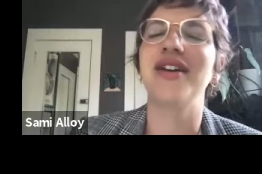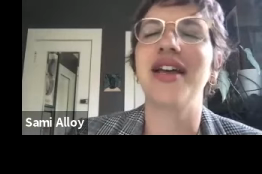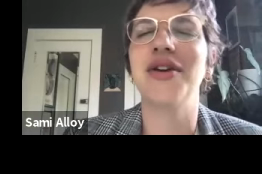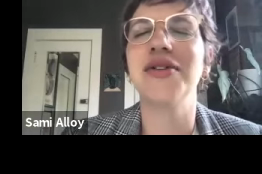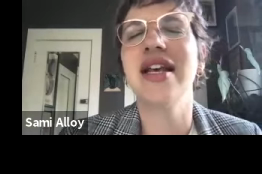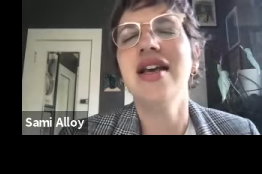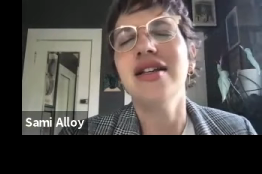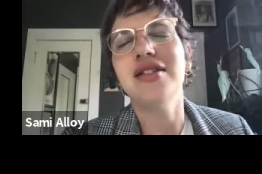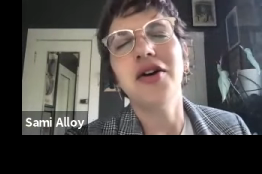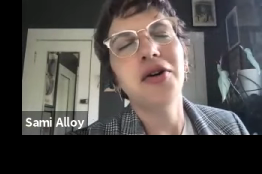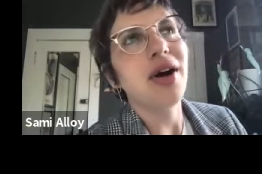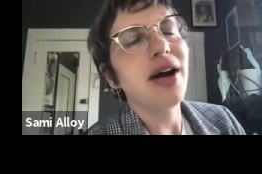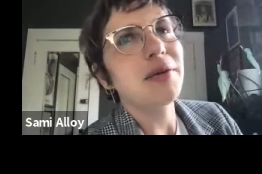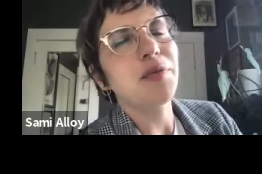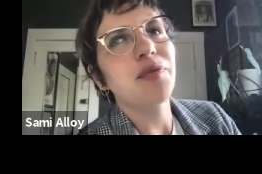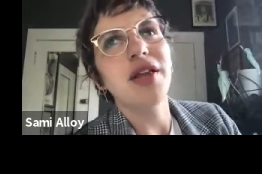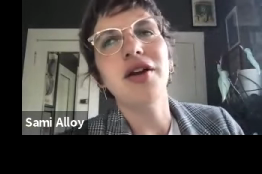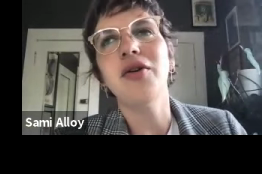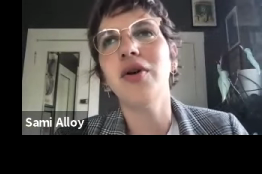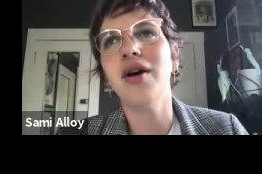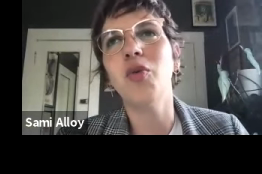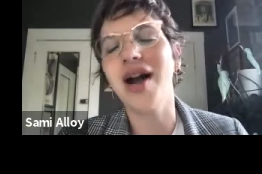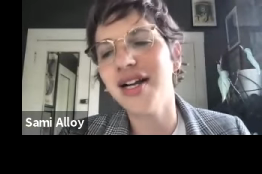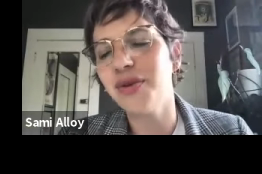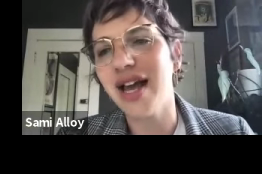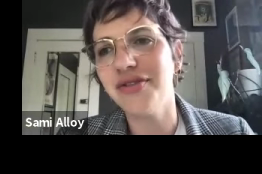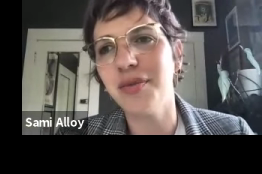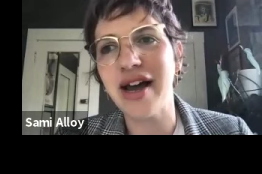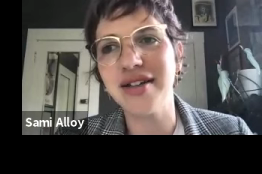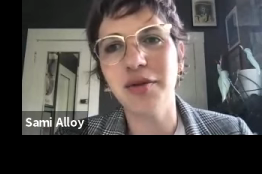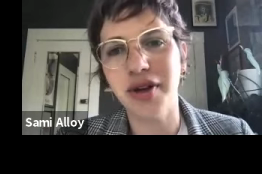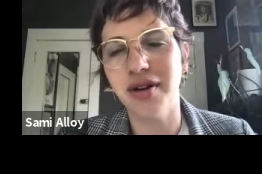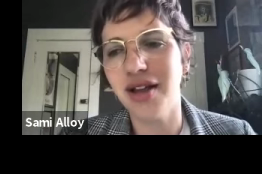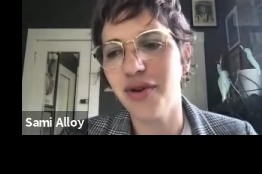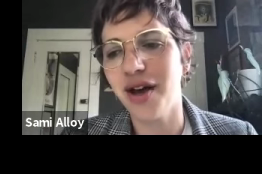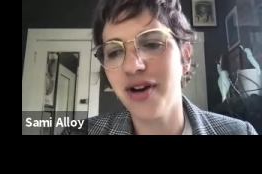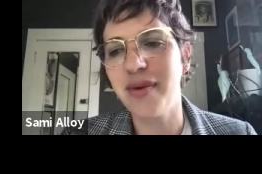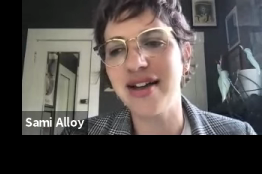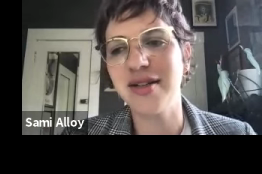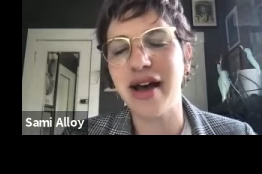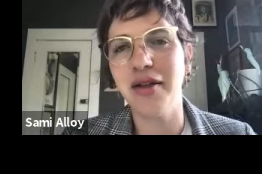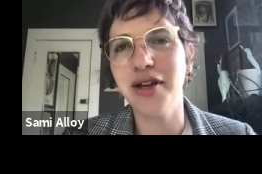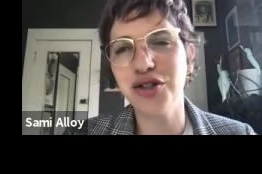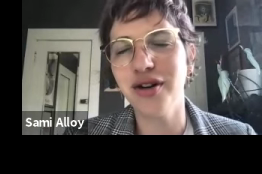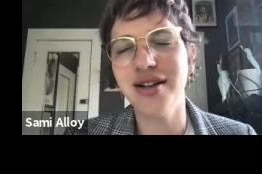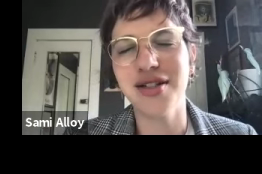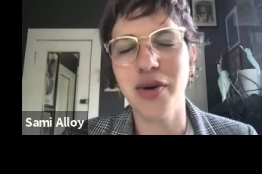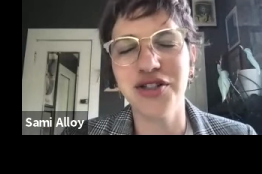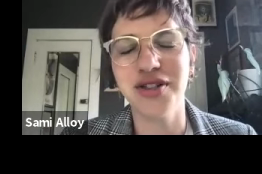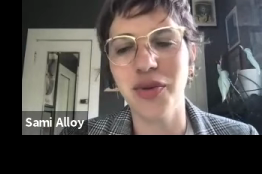typo. It's also not senator chuck Thompson. But these talking points are the right